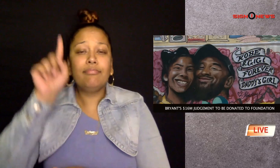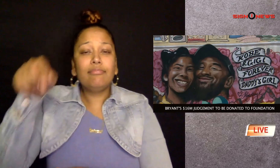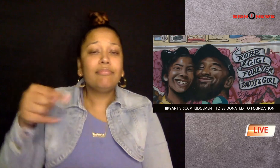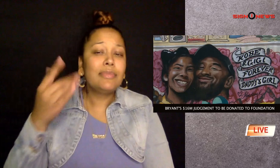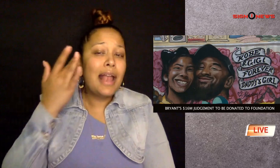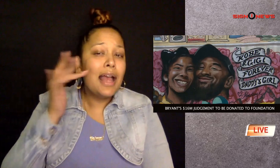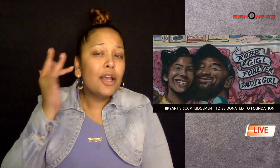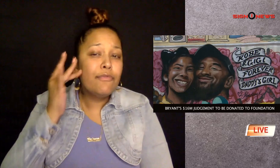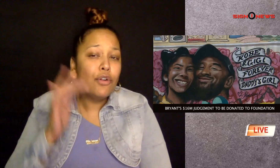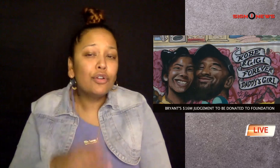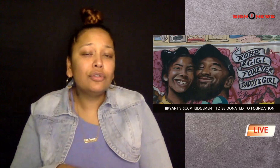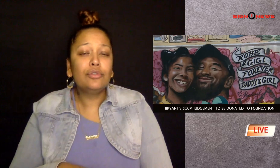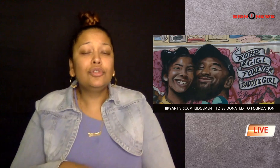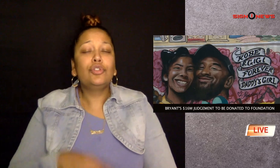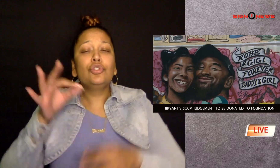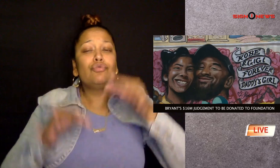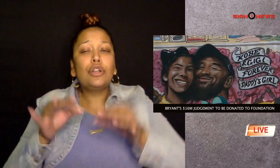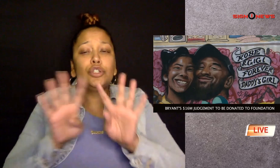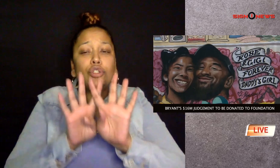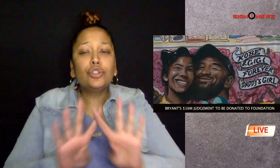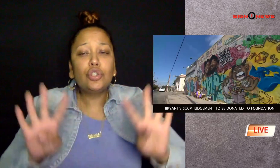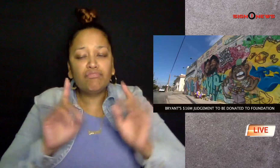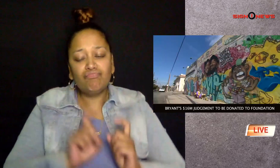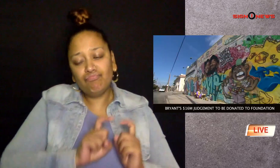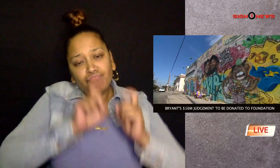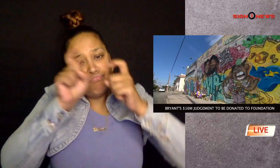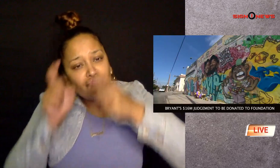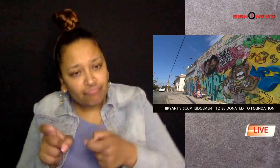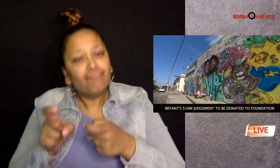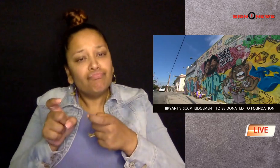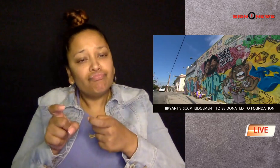on Thursday we told you about a California jury awarding Vanessa Bryant